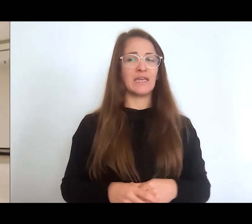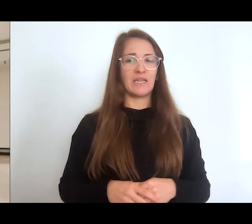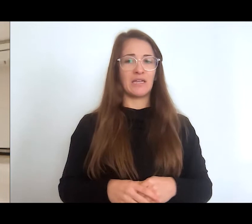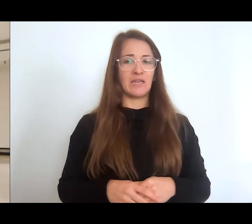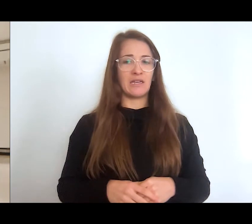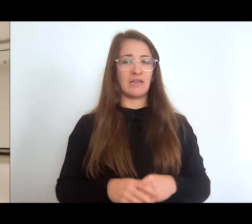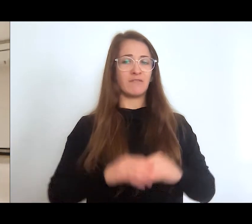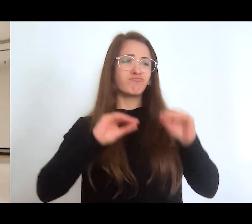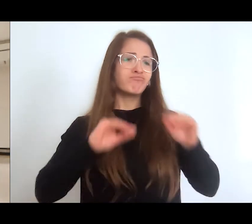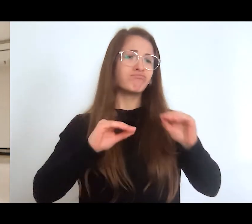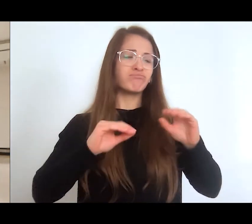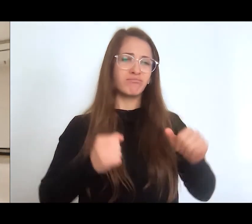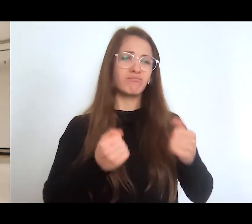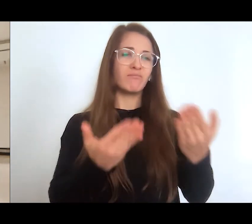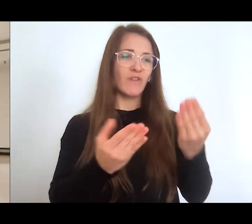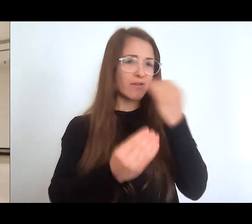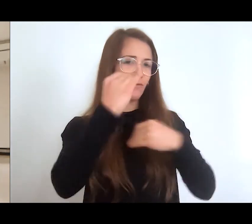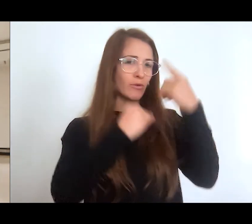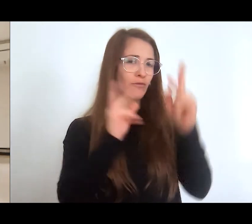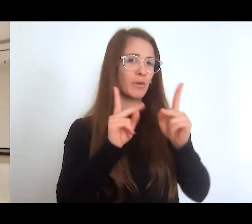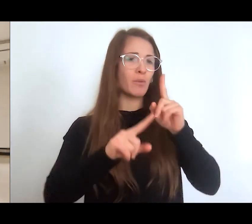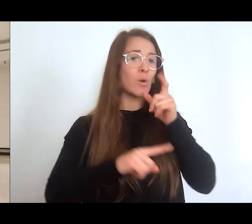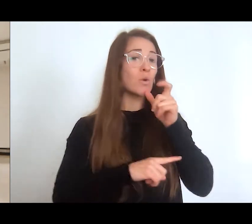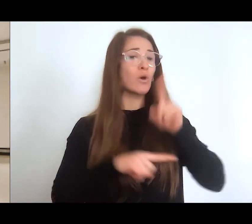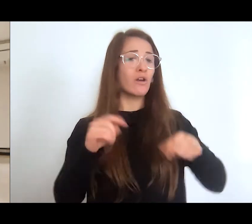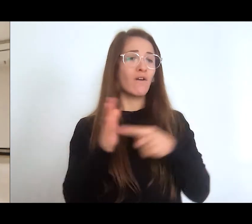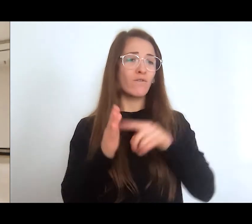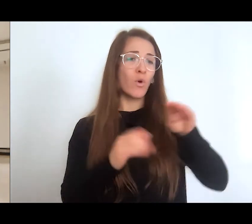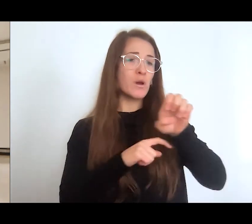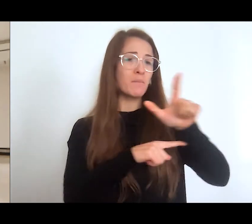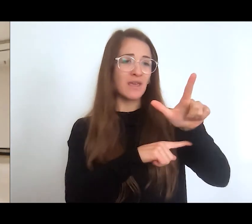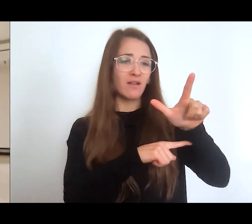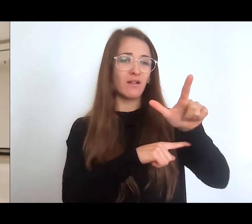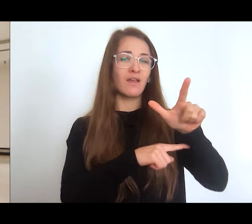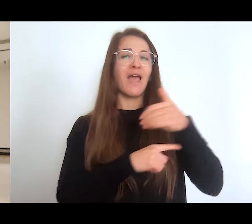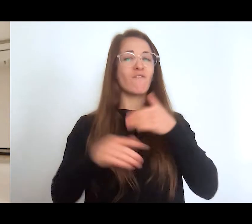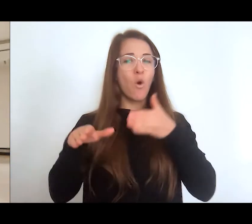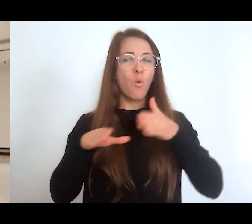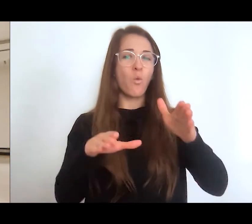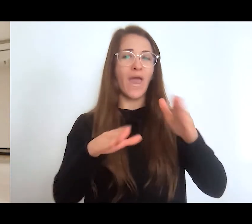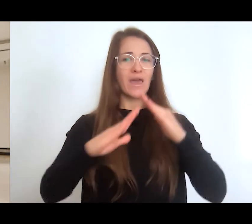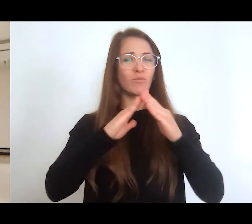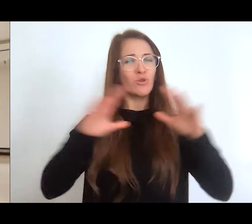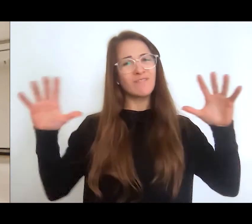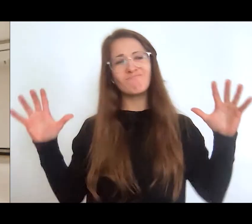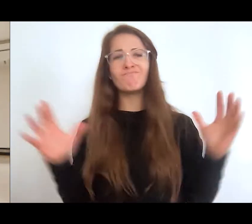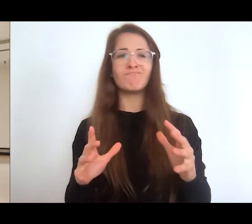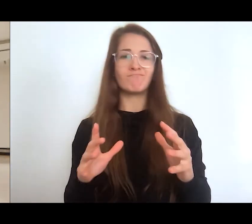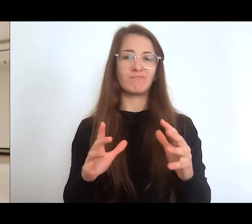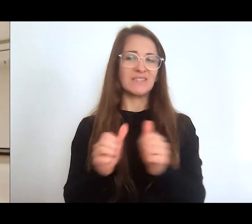THIS ABILITY TO FEED PEOPLE THAT COULDN'T PAY FOR THEIR MEAL BUT THERE IS A WAY TO BRING